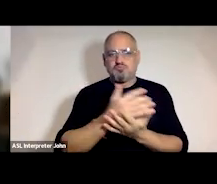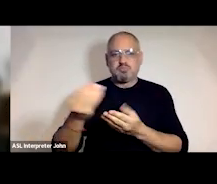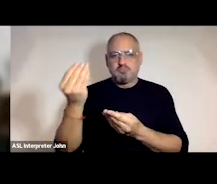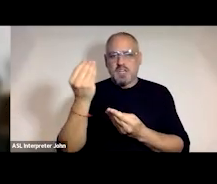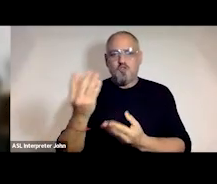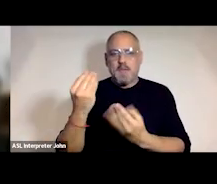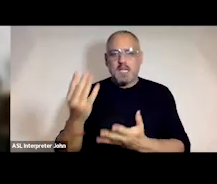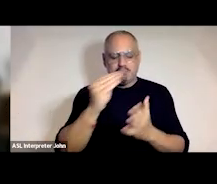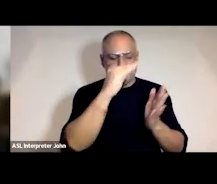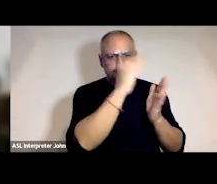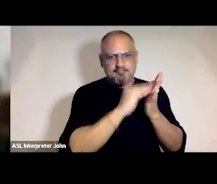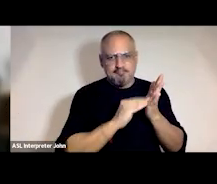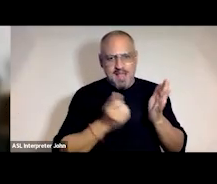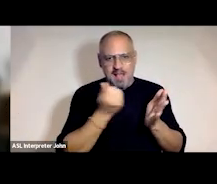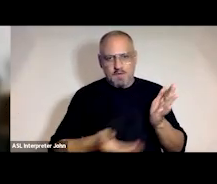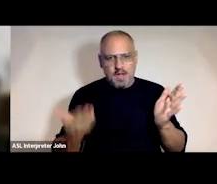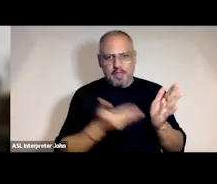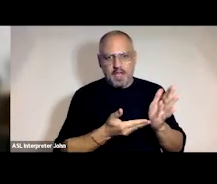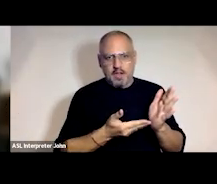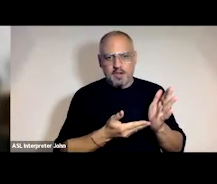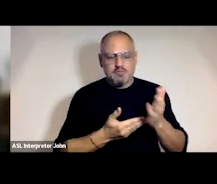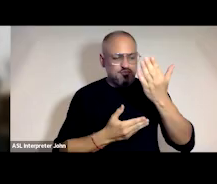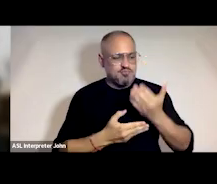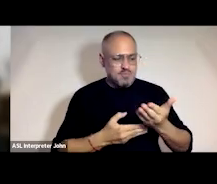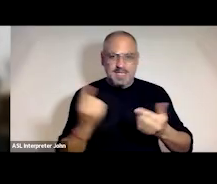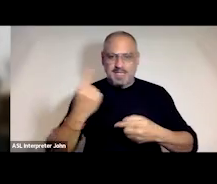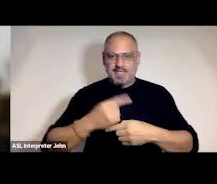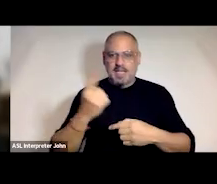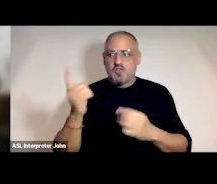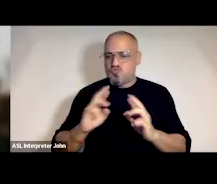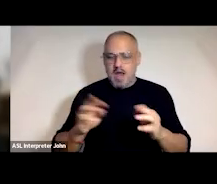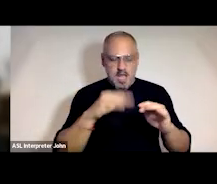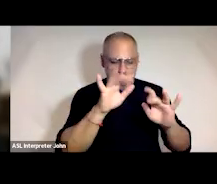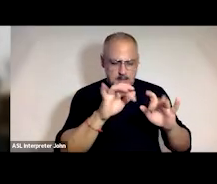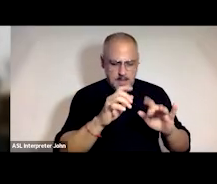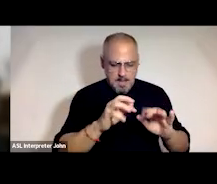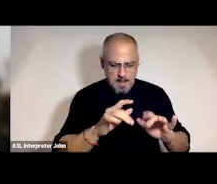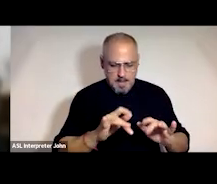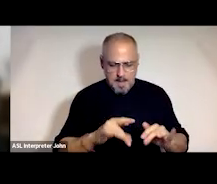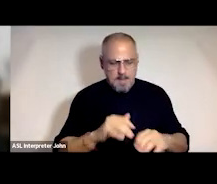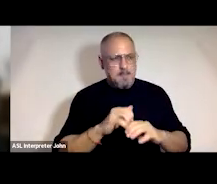so that you'll have everything together in front of you on the day you're ready to submit the application online.